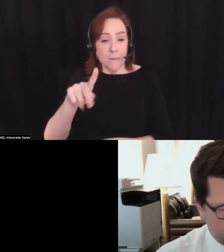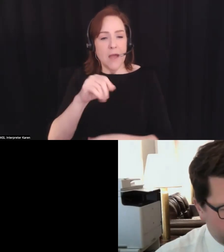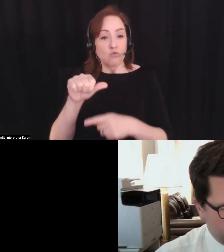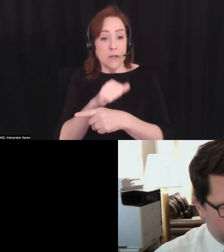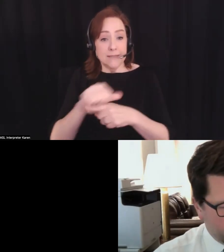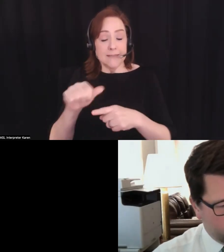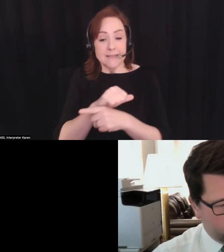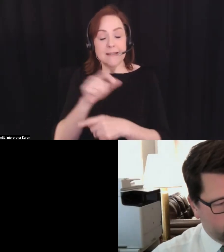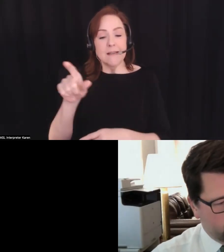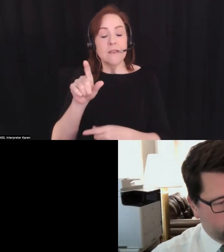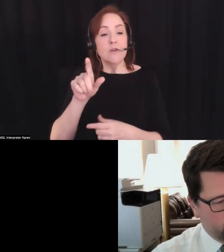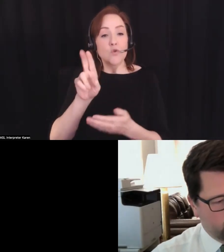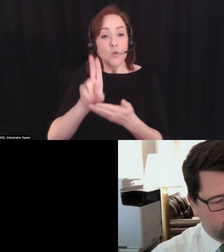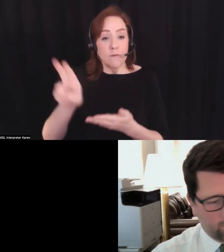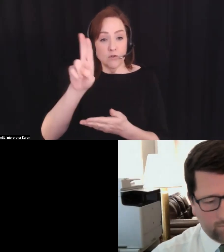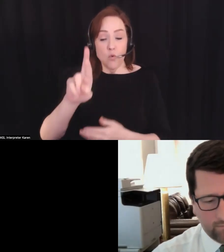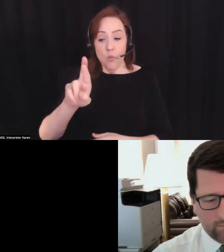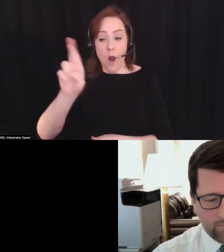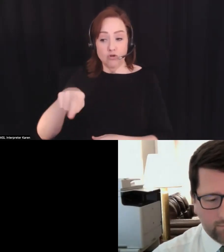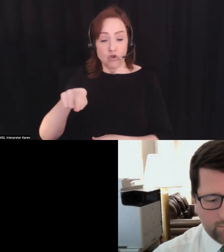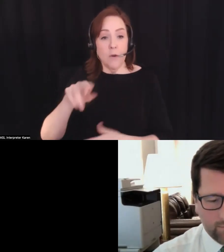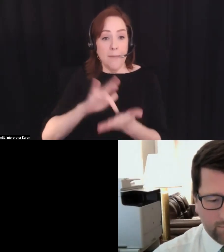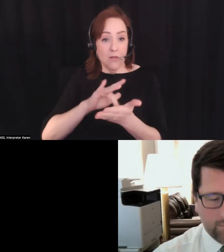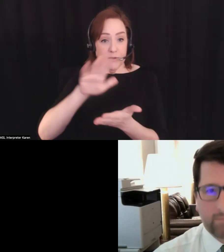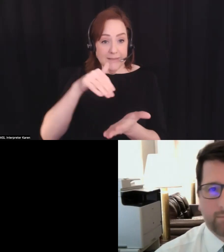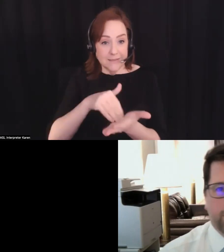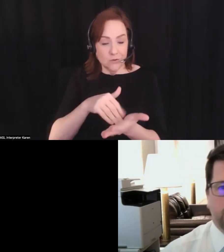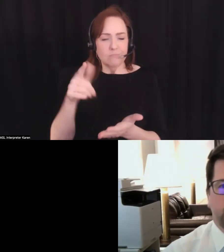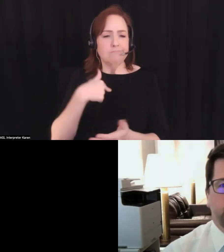University of Rochester Medical Center. he has held multiple faculty appointments and has served